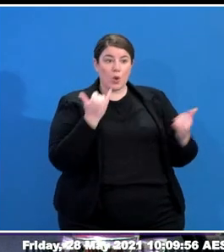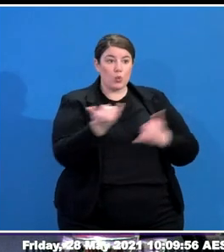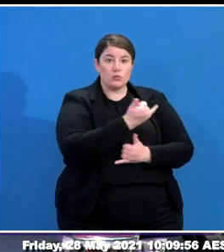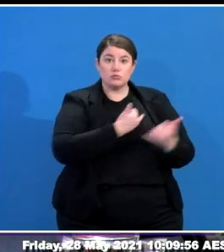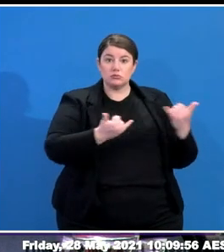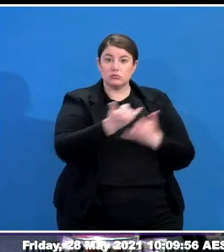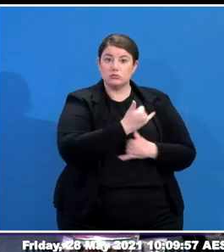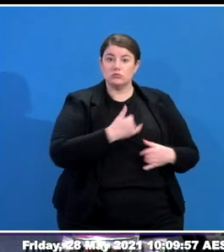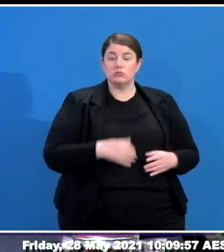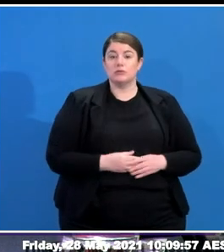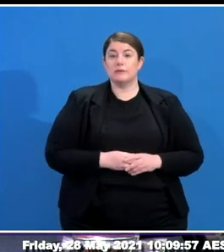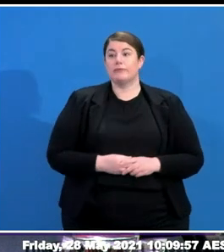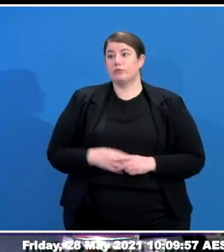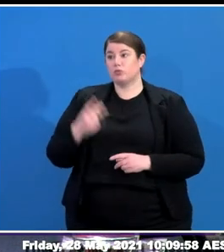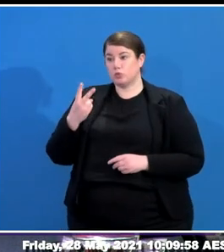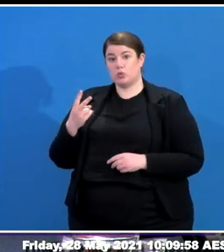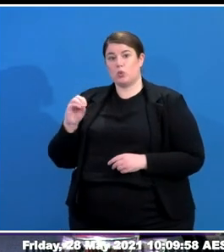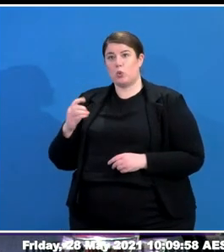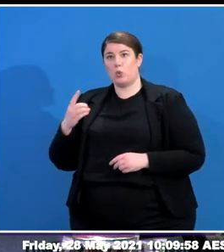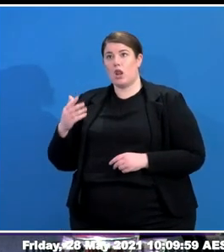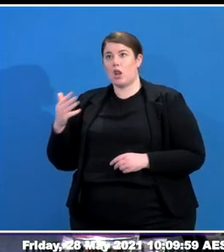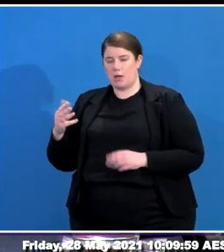I believe in 2019 it would have been held in person.